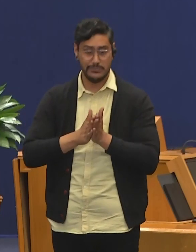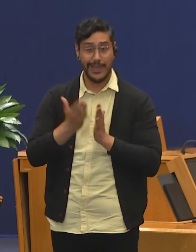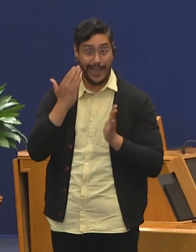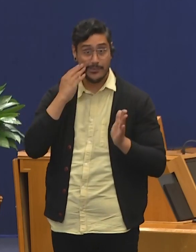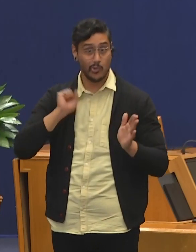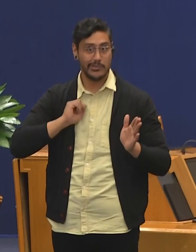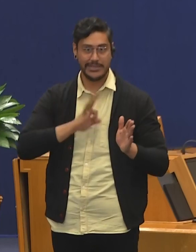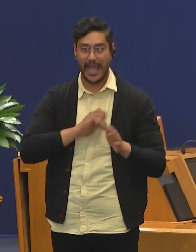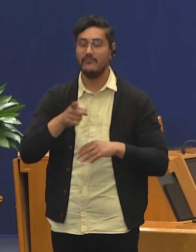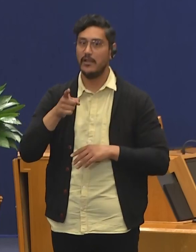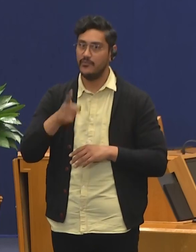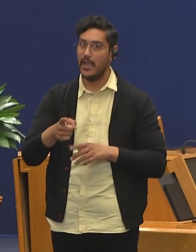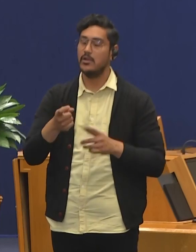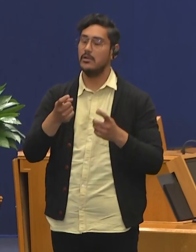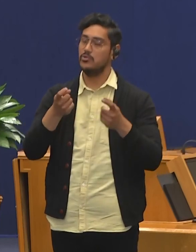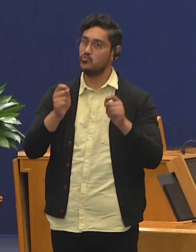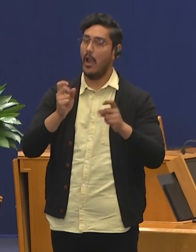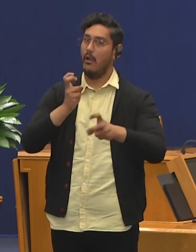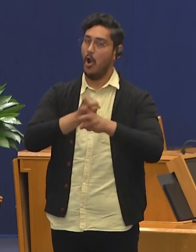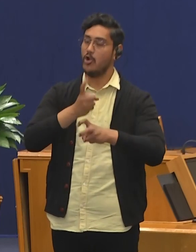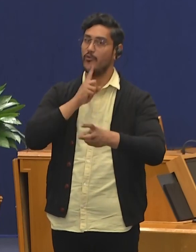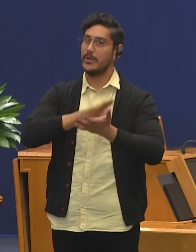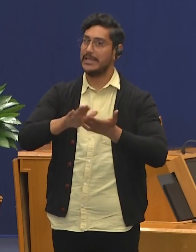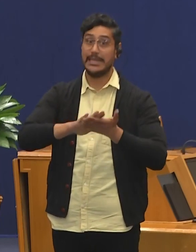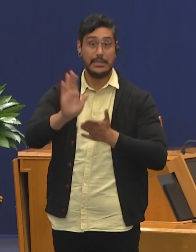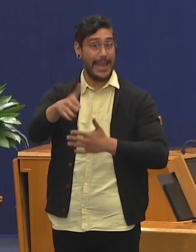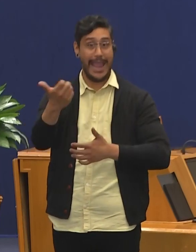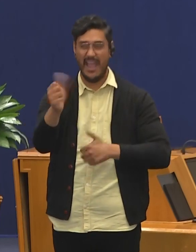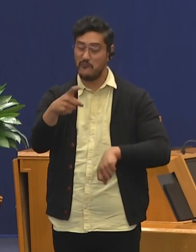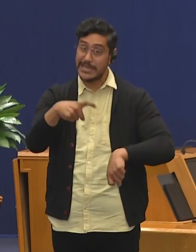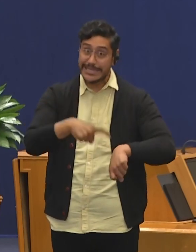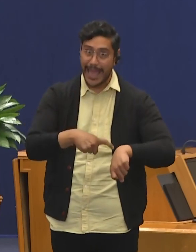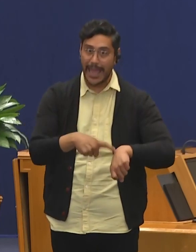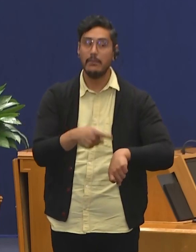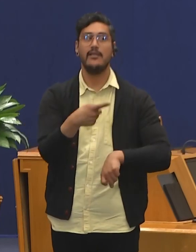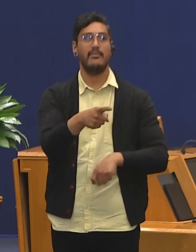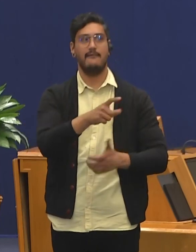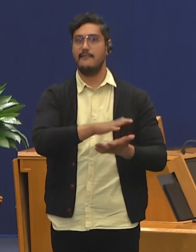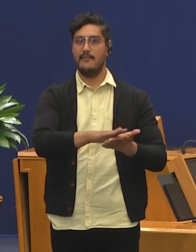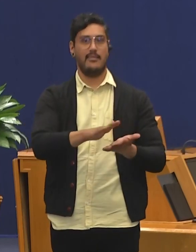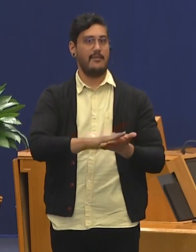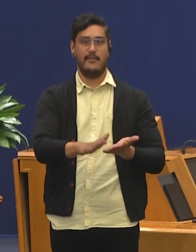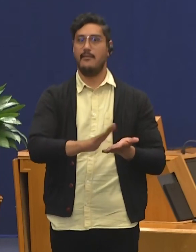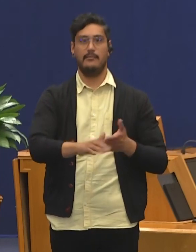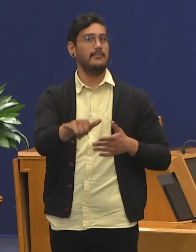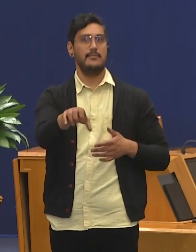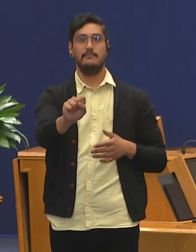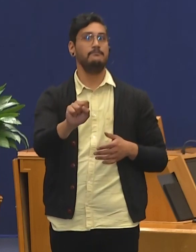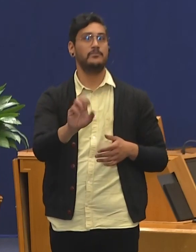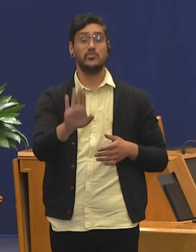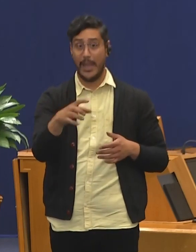I KNOW THE STAFF IS VERY DILIGENT ABOUT CLEANLINESS AND EVERY TIME THEY HAVE AN